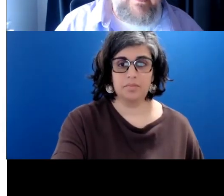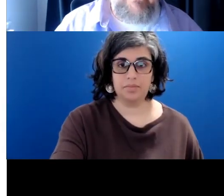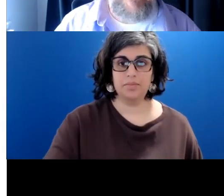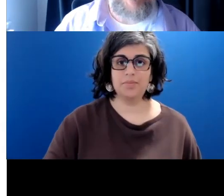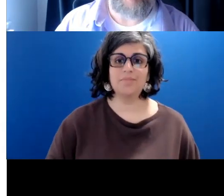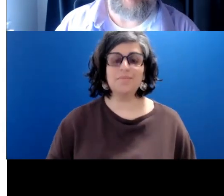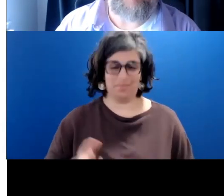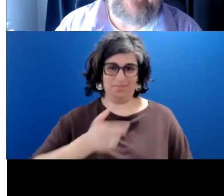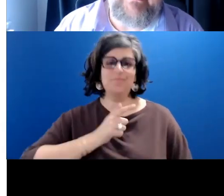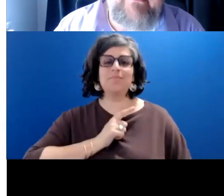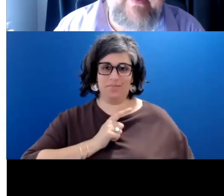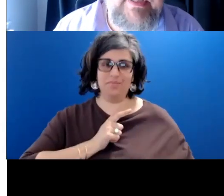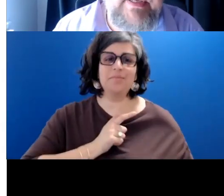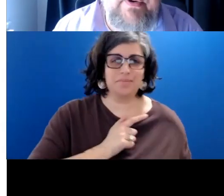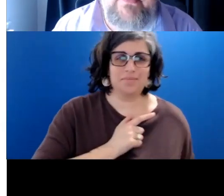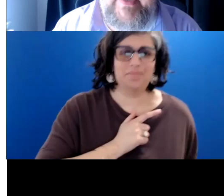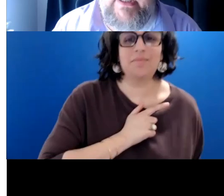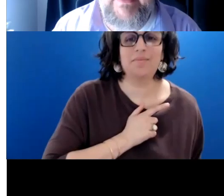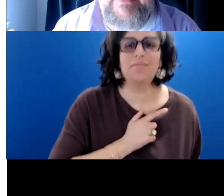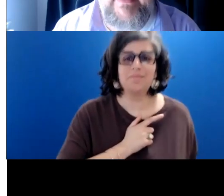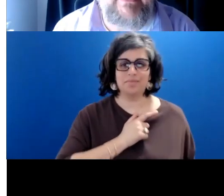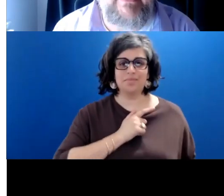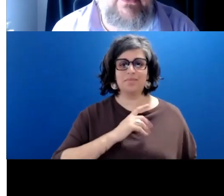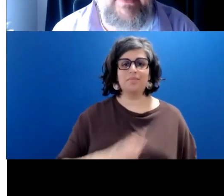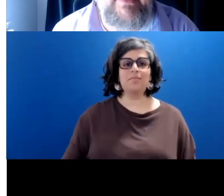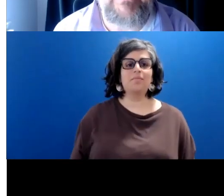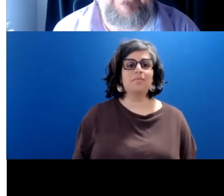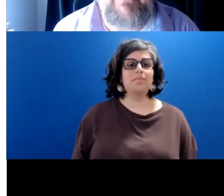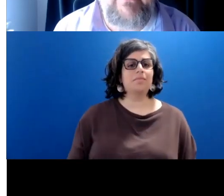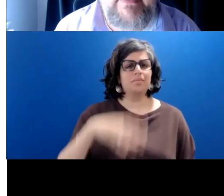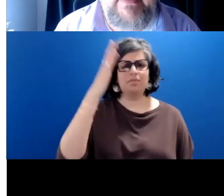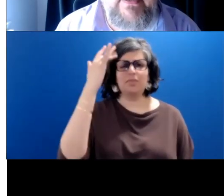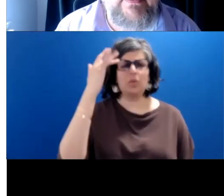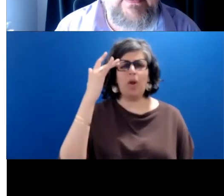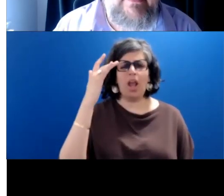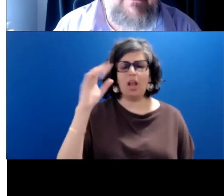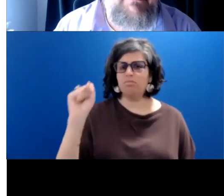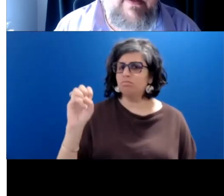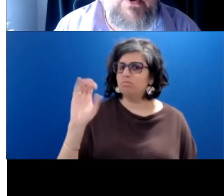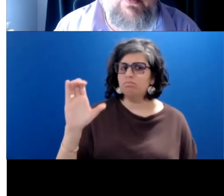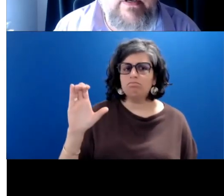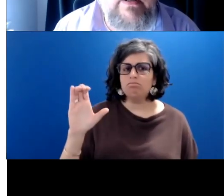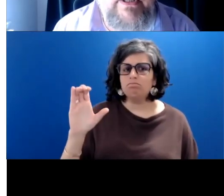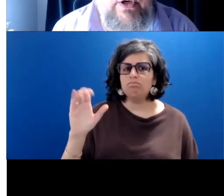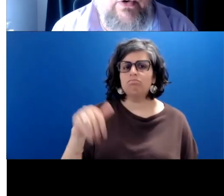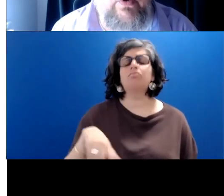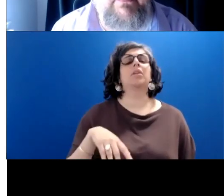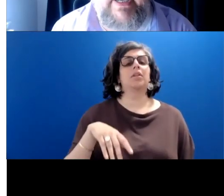One major benefit of any standards of care is that it outlines a bit of detail that may not be readily known